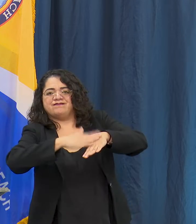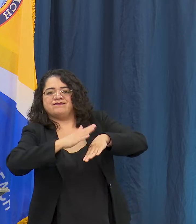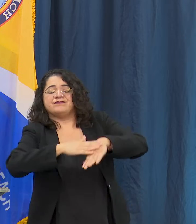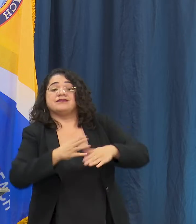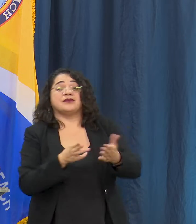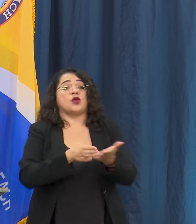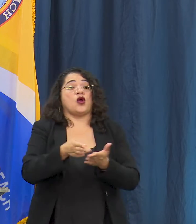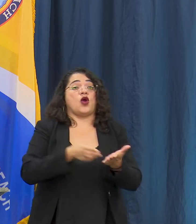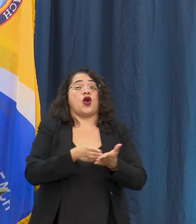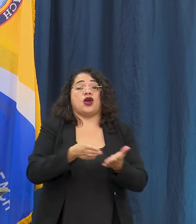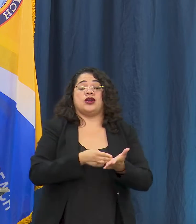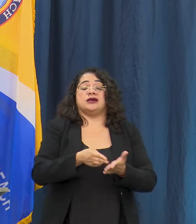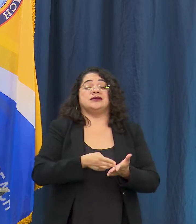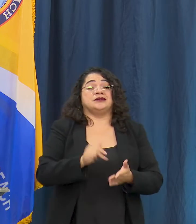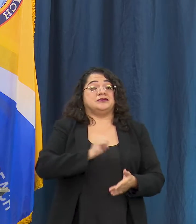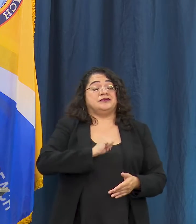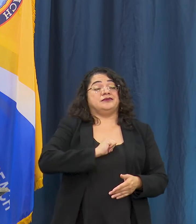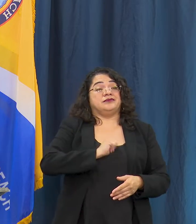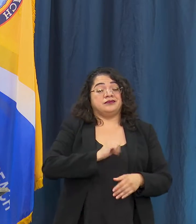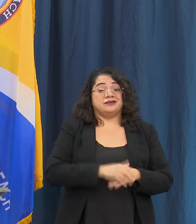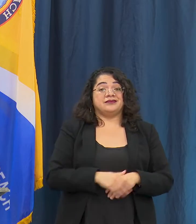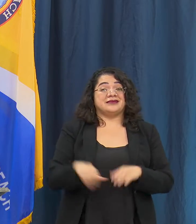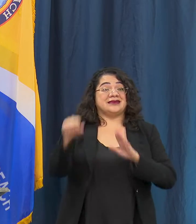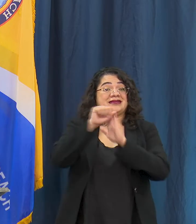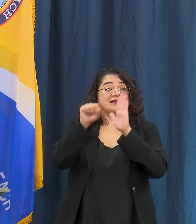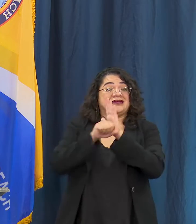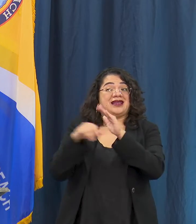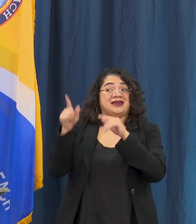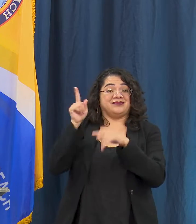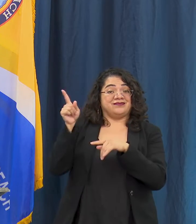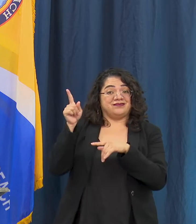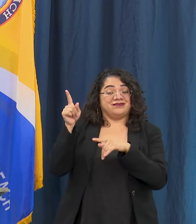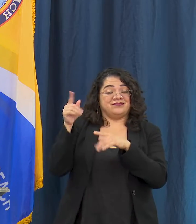think everyone at state level and locally has been really focused and